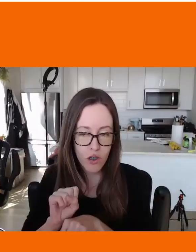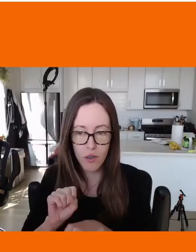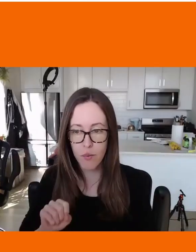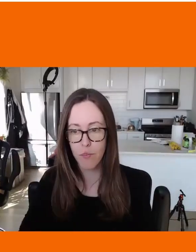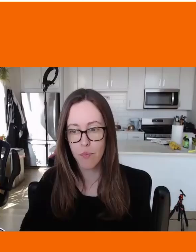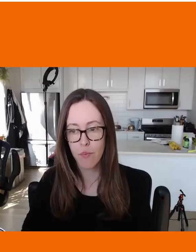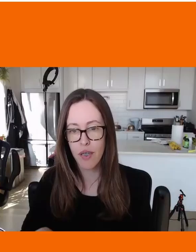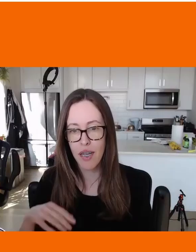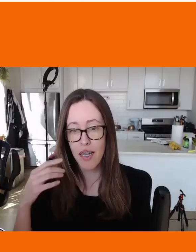experiences that I've had.